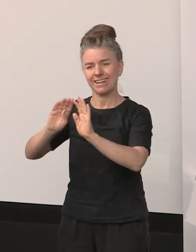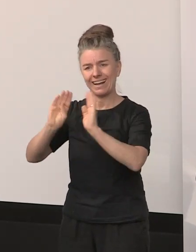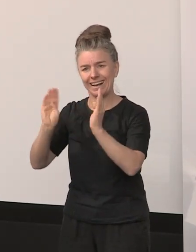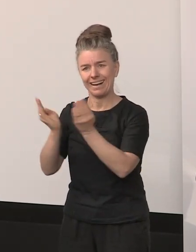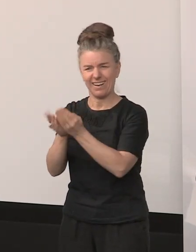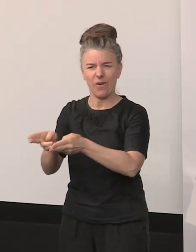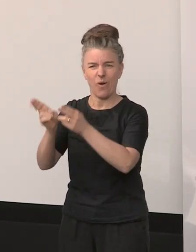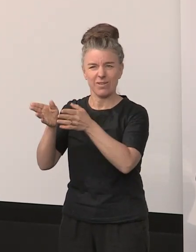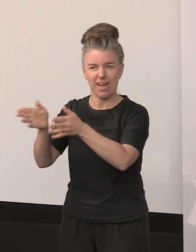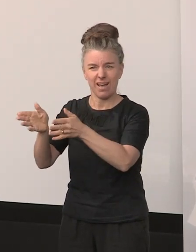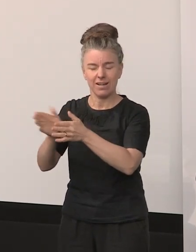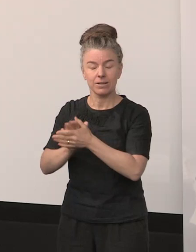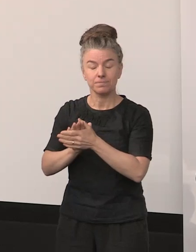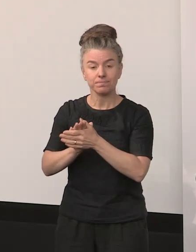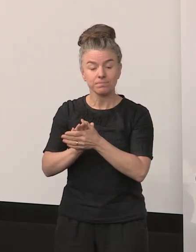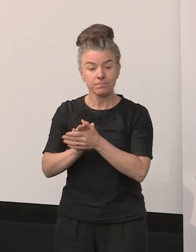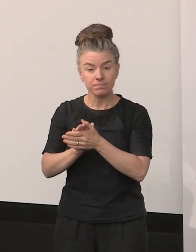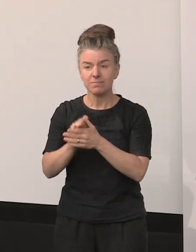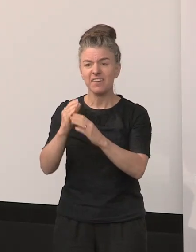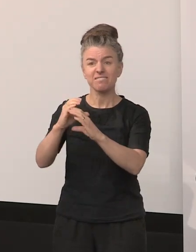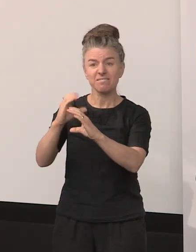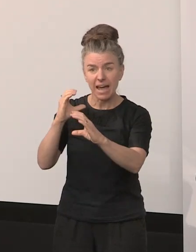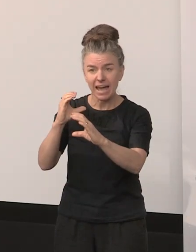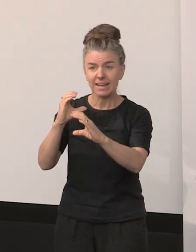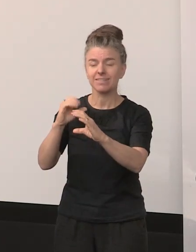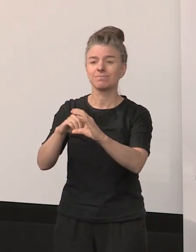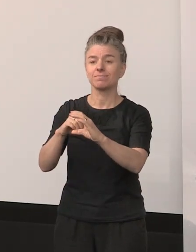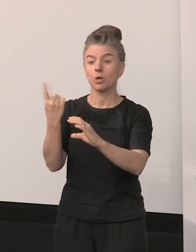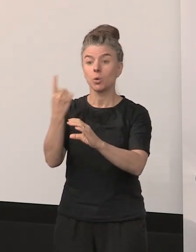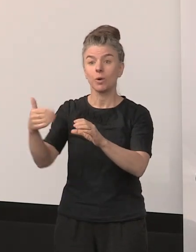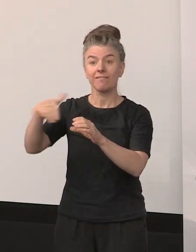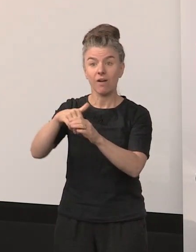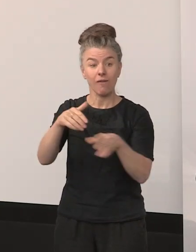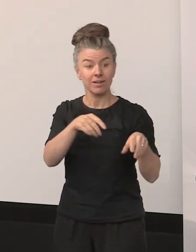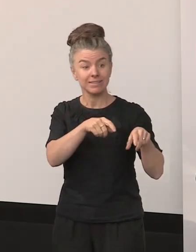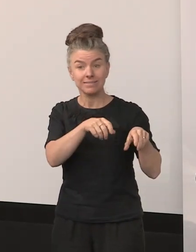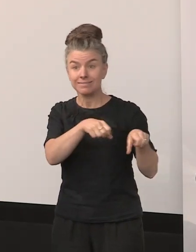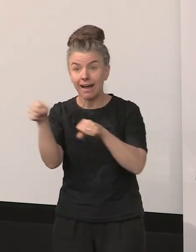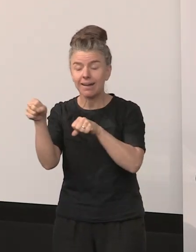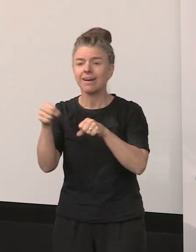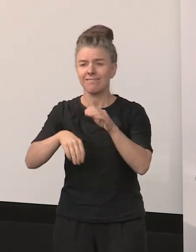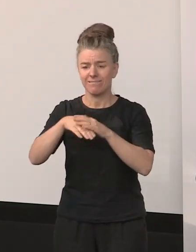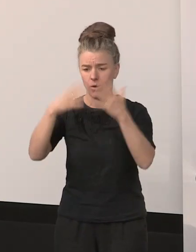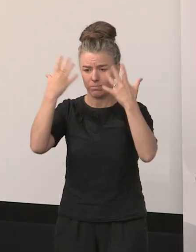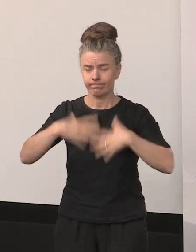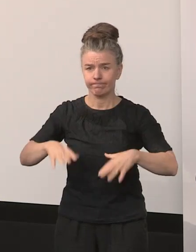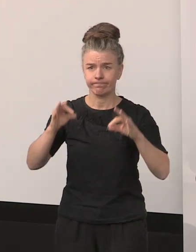quarantine period, he was transferred to our dedicated